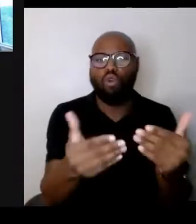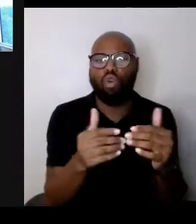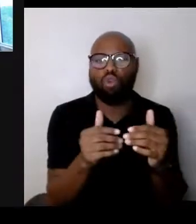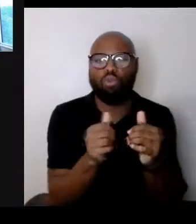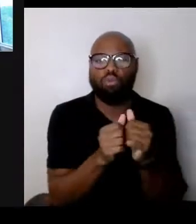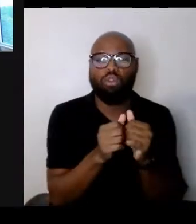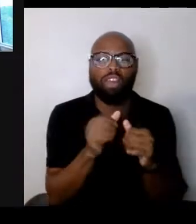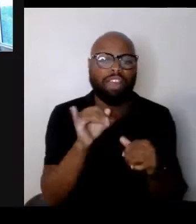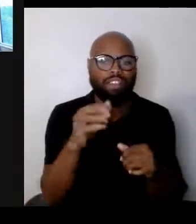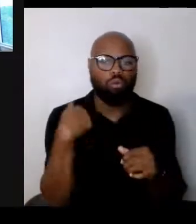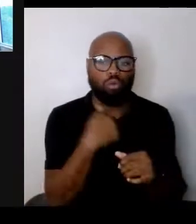if you wanna add.